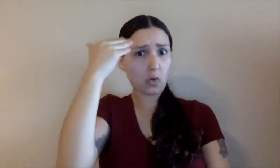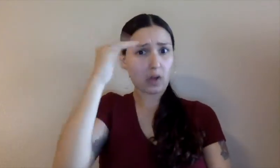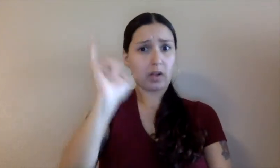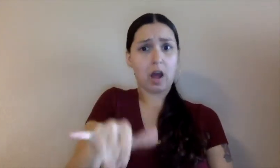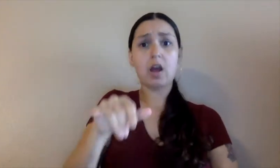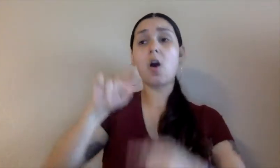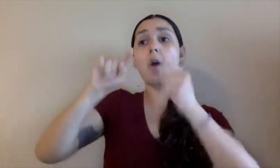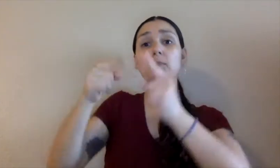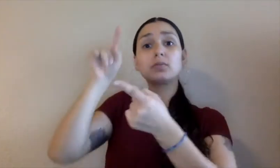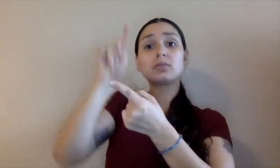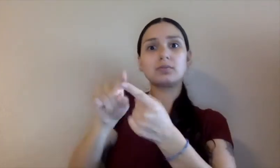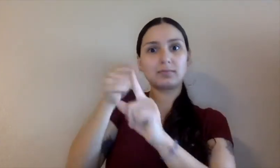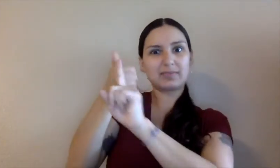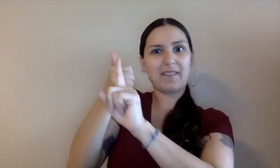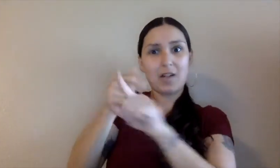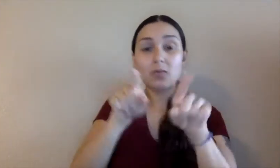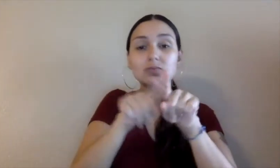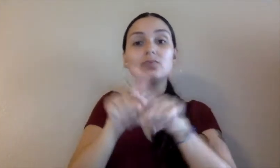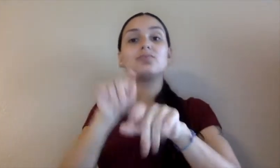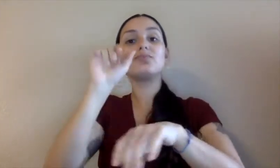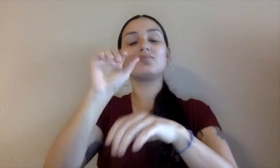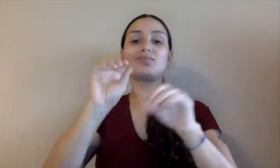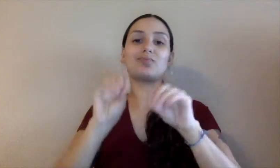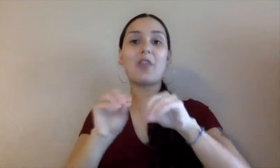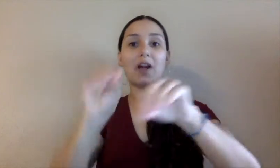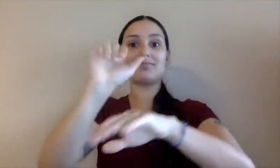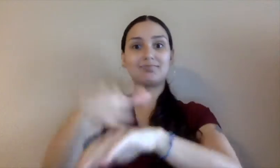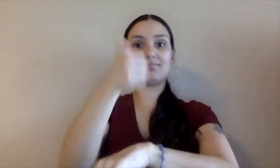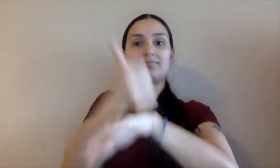Did you know that Harm Reduction is also a movement